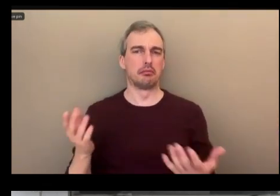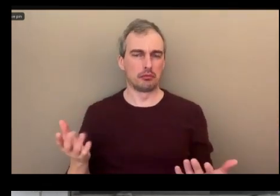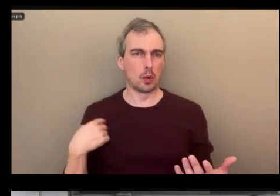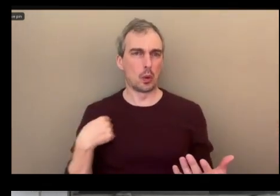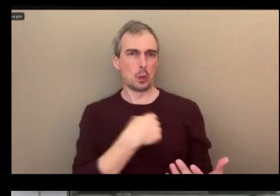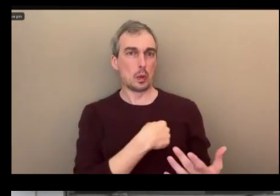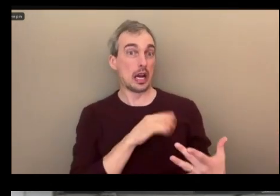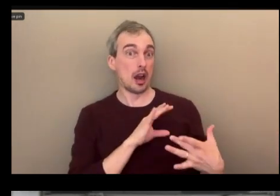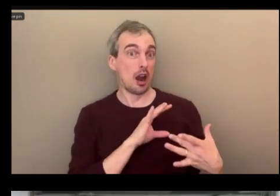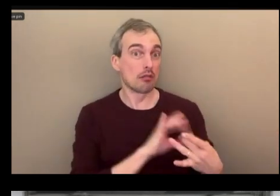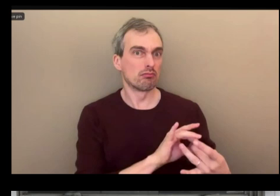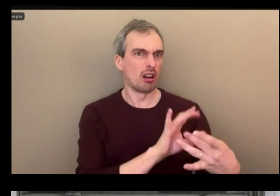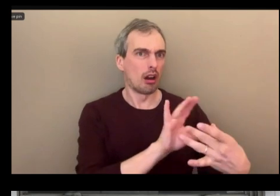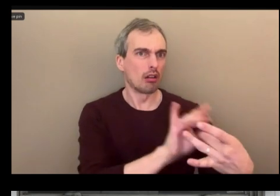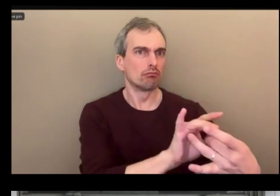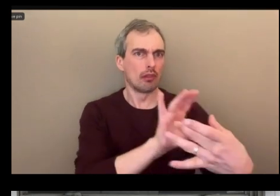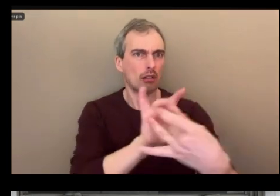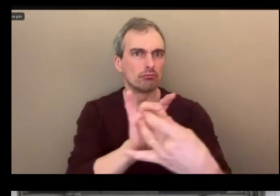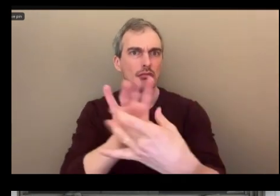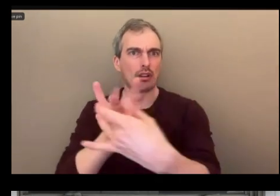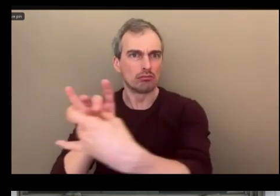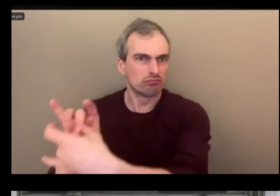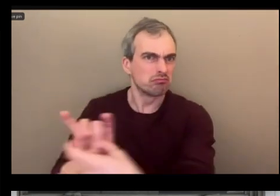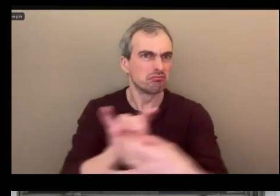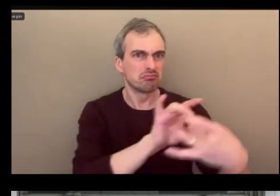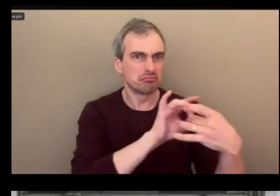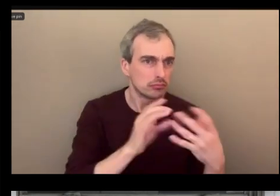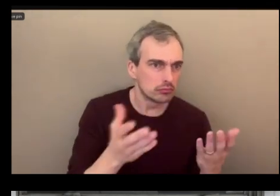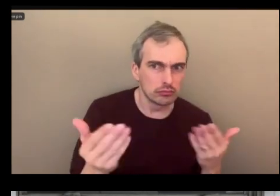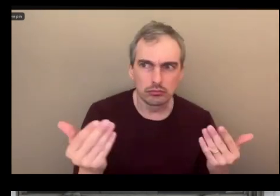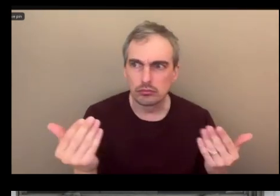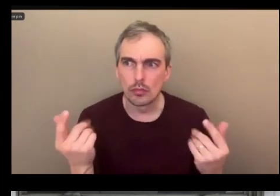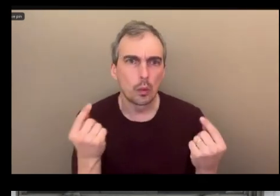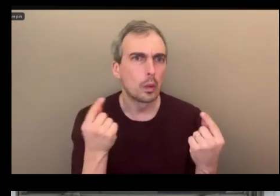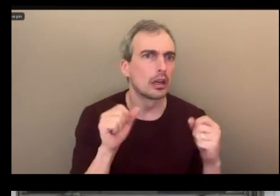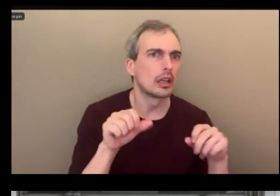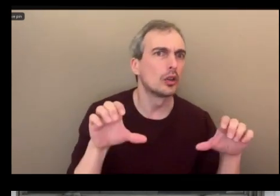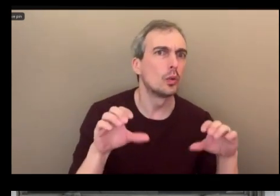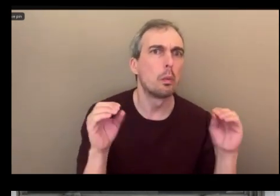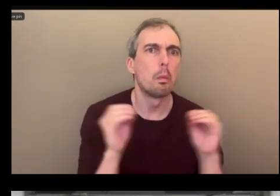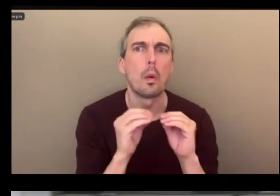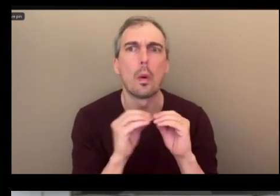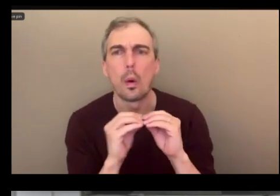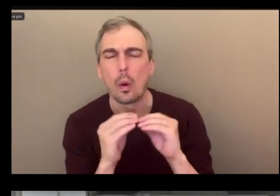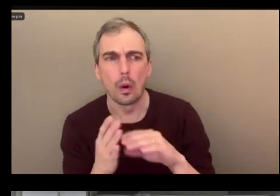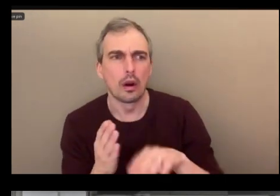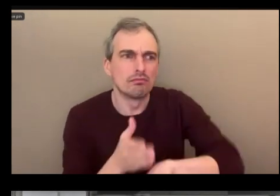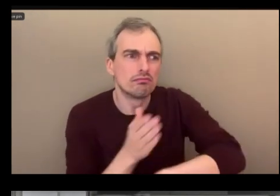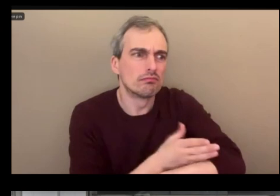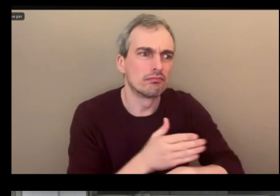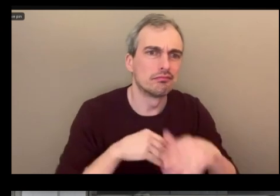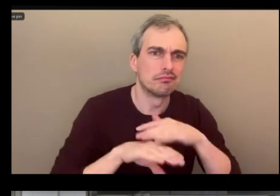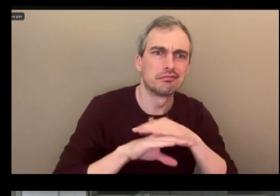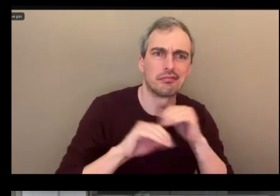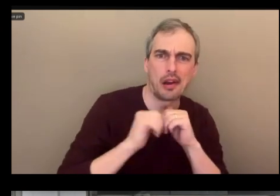And for example, our corporate social responsibility team, two years ago, came out with a program called Four For Good.